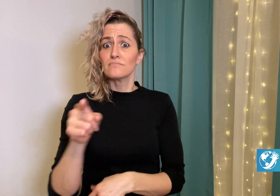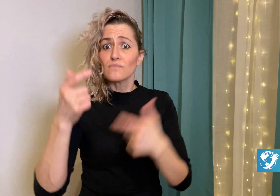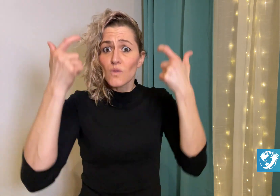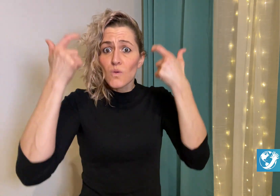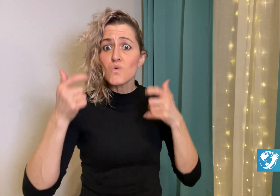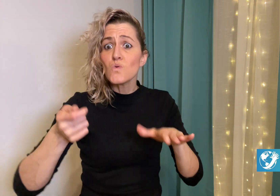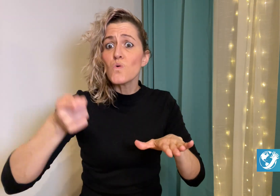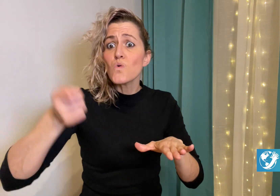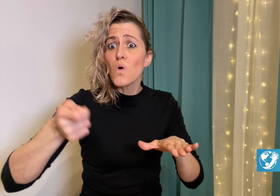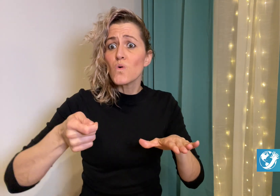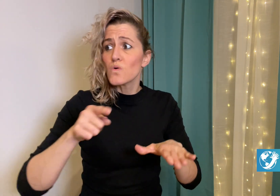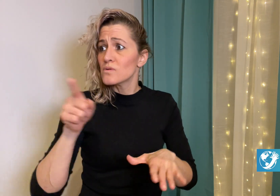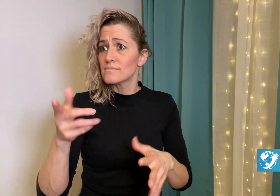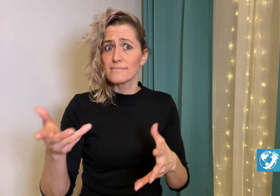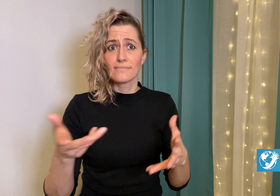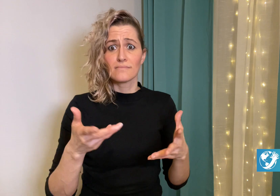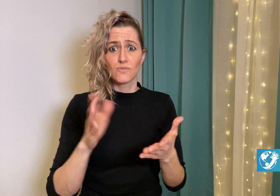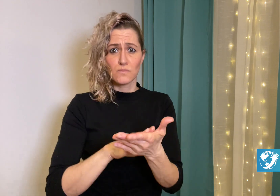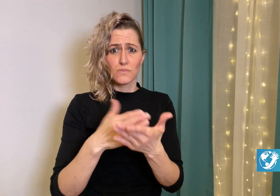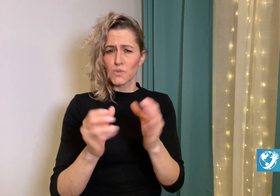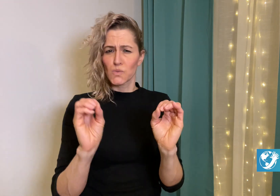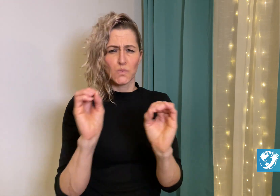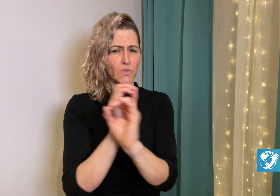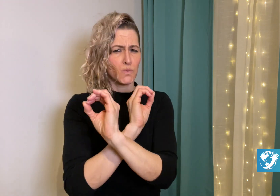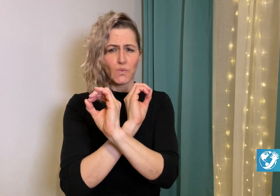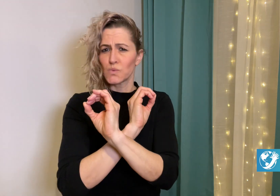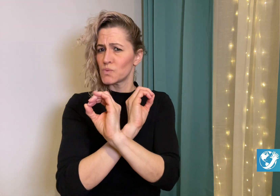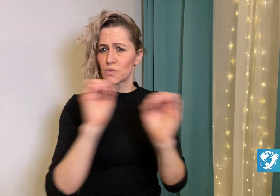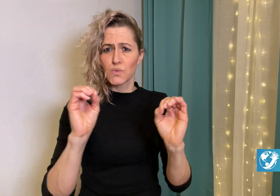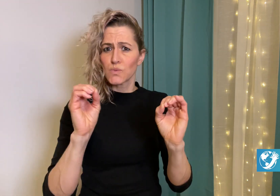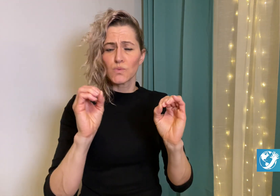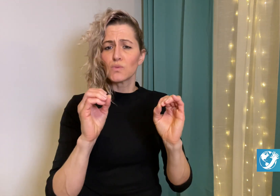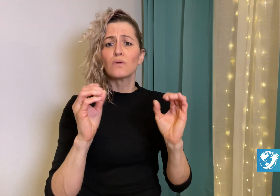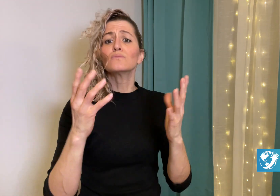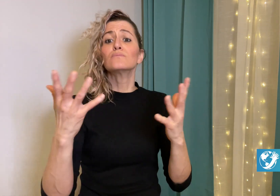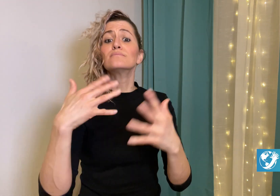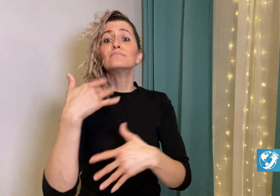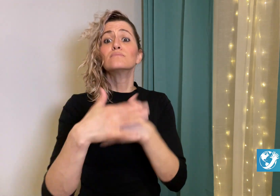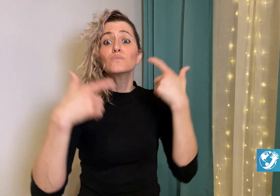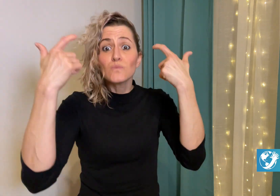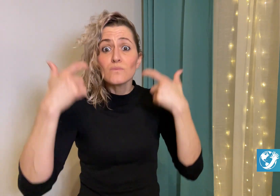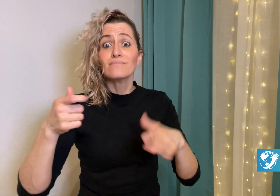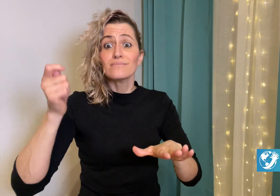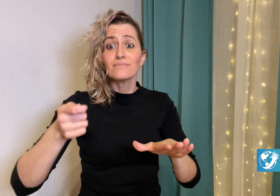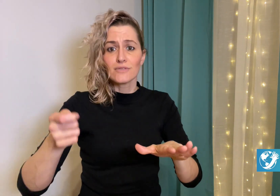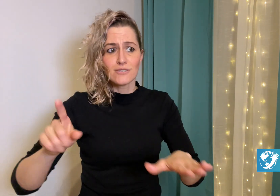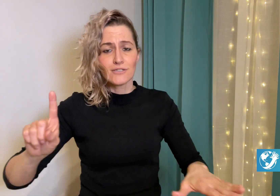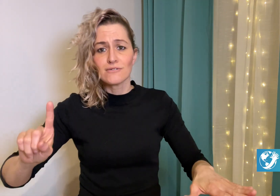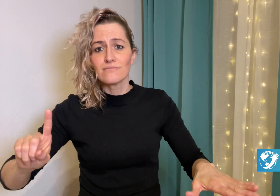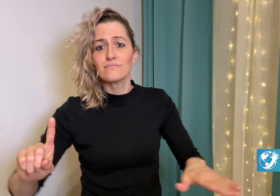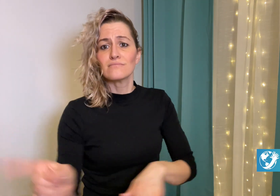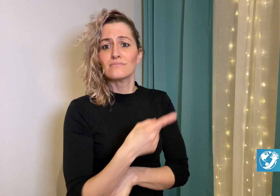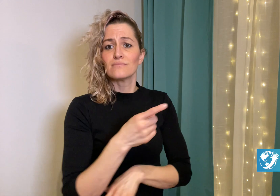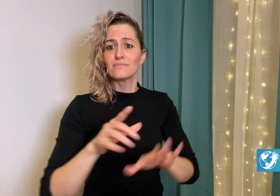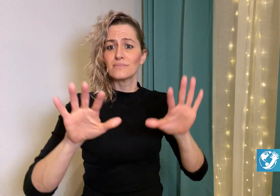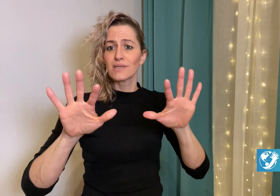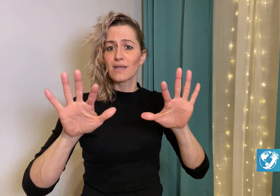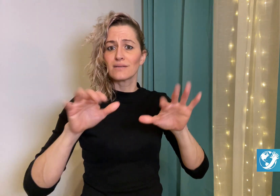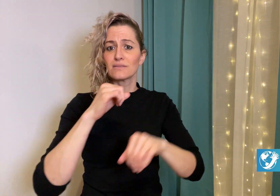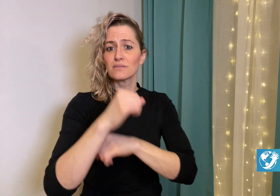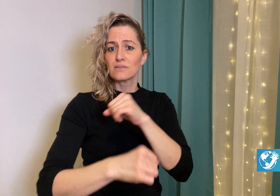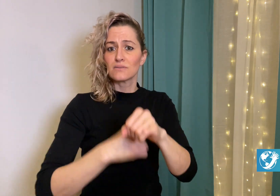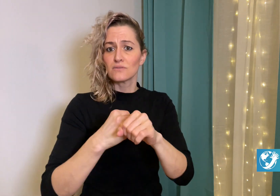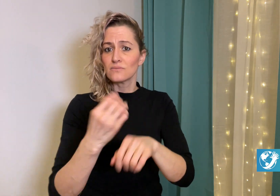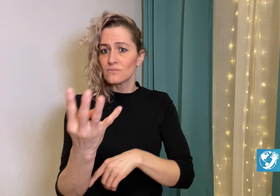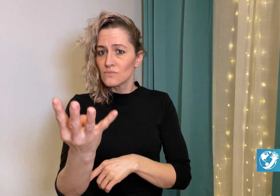and there was no interpreter at his court hearings.